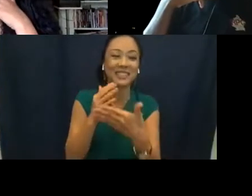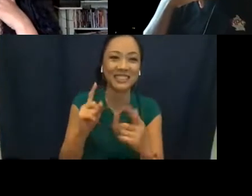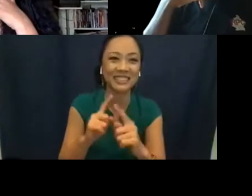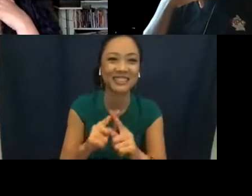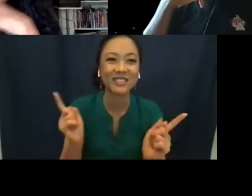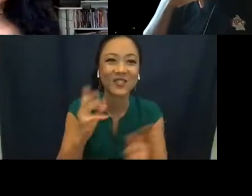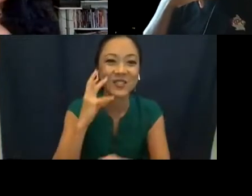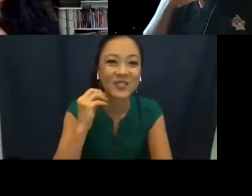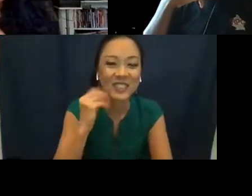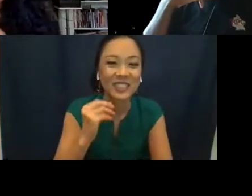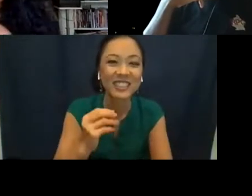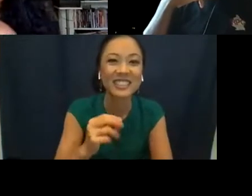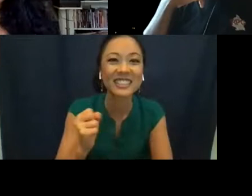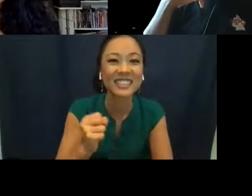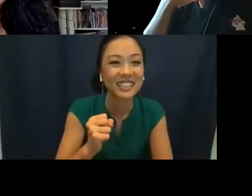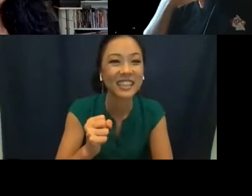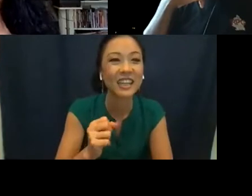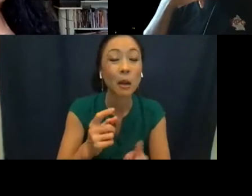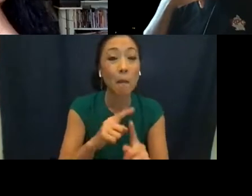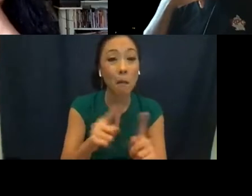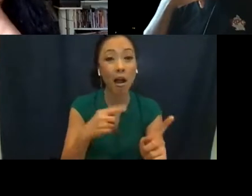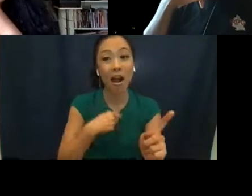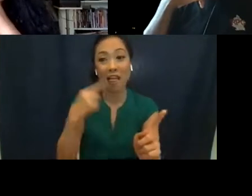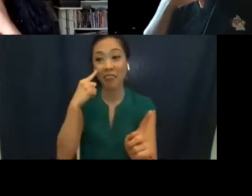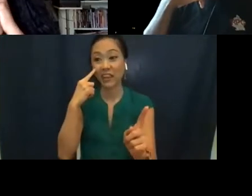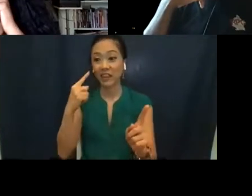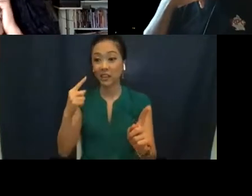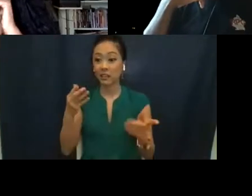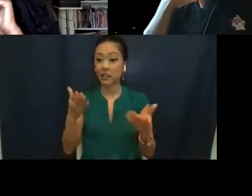is a way to be together not in this box and not in this screen. I think there is a way